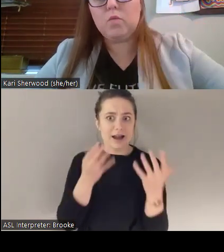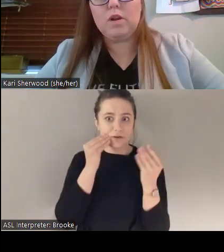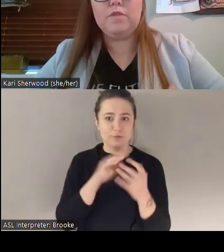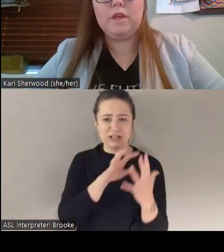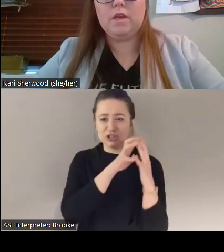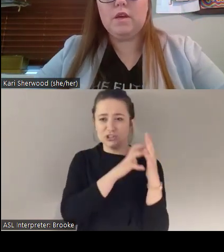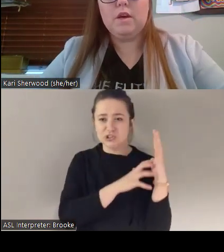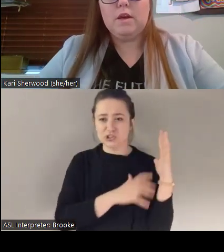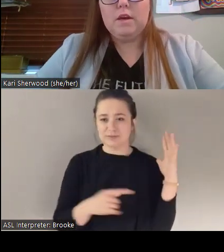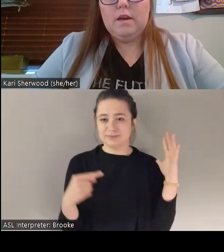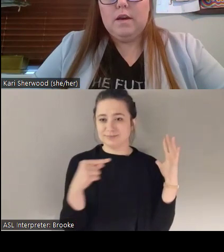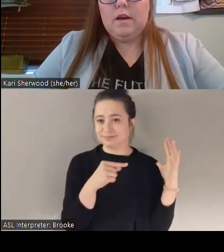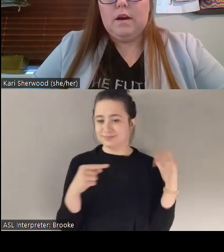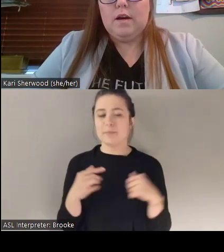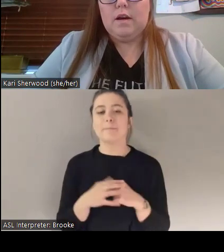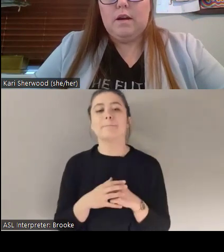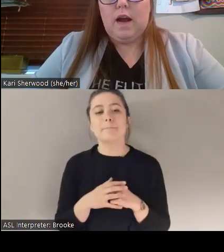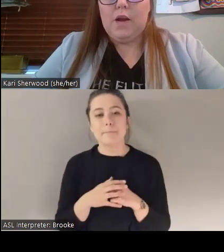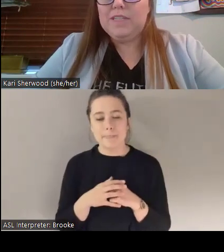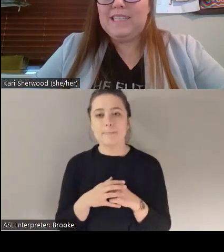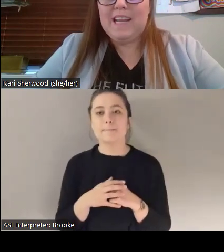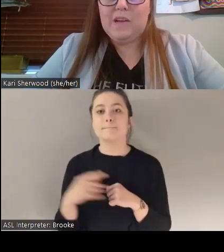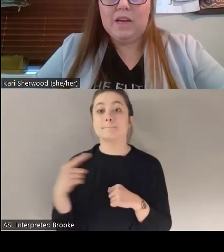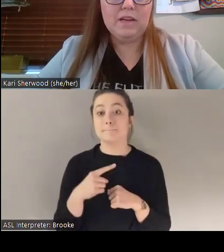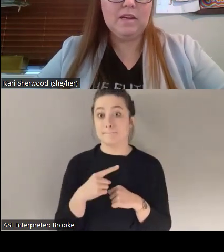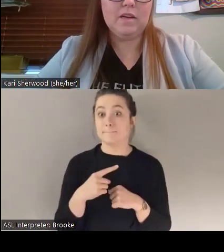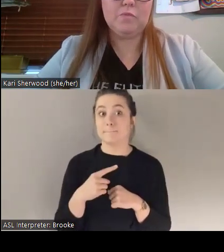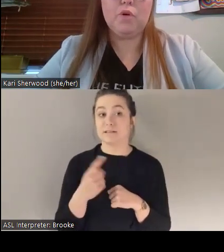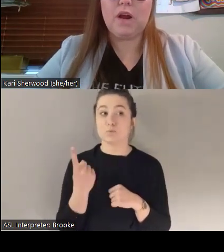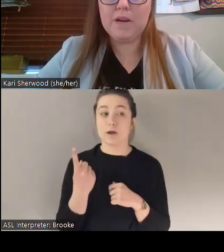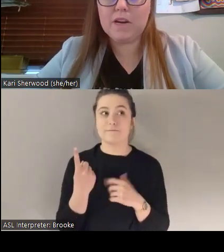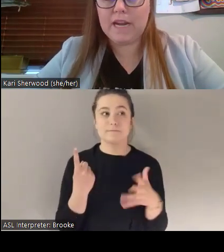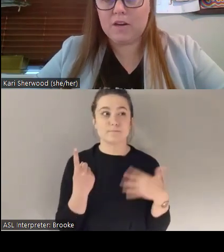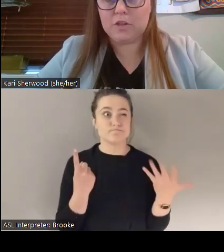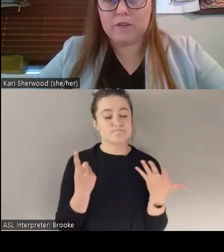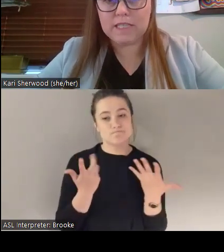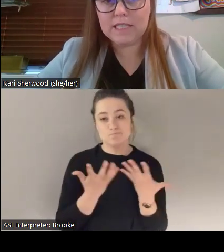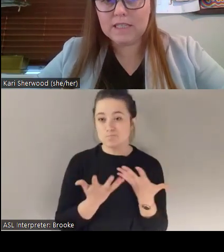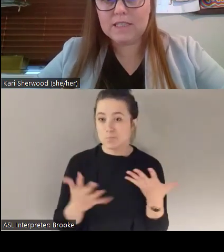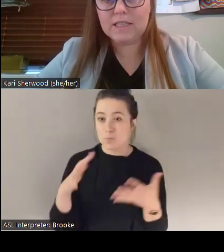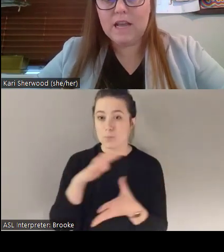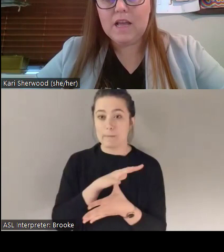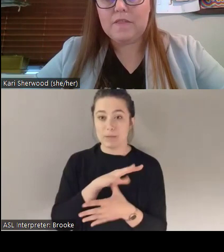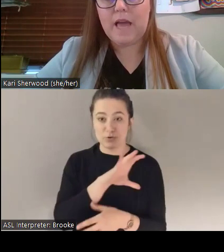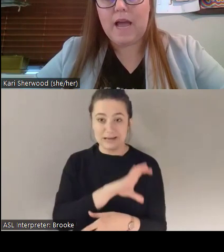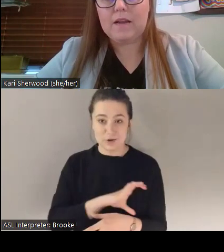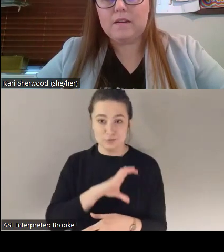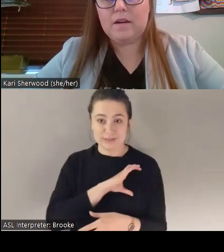one of the, I would say, primary characteristics that